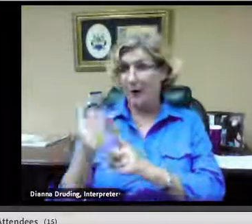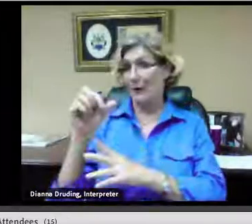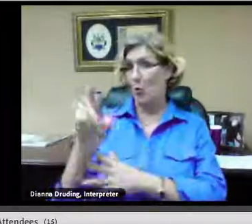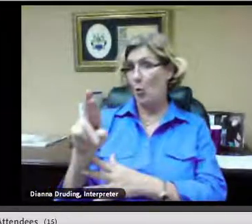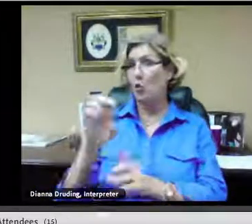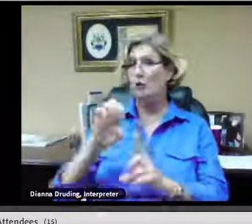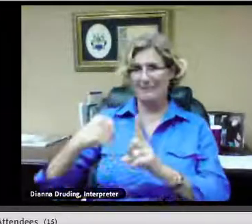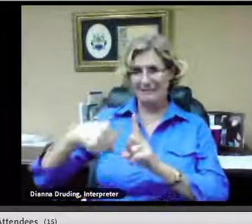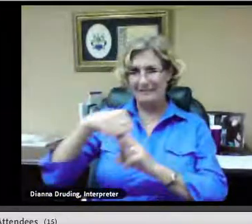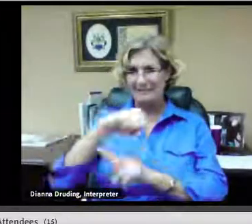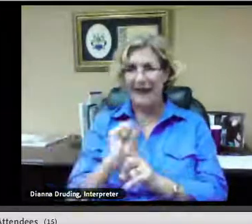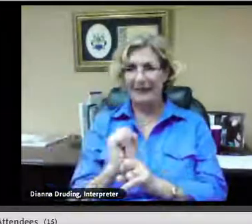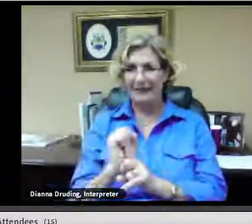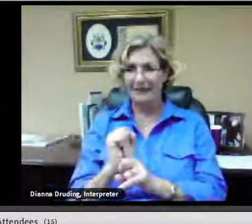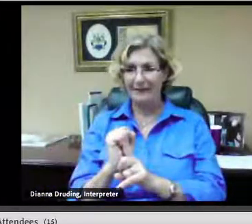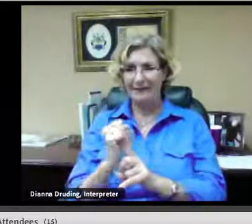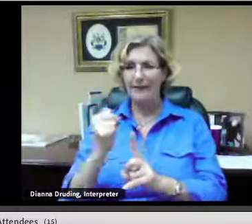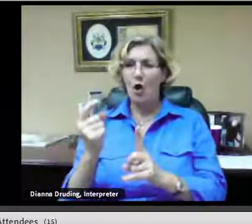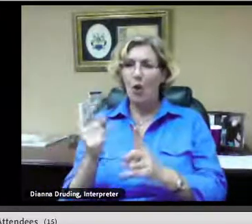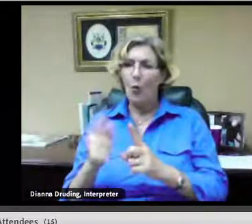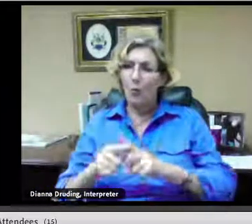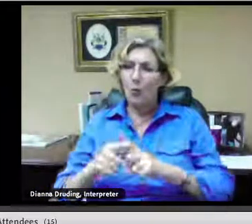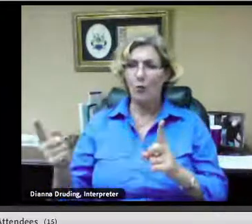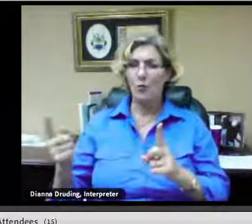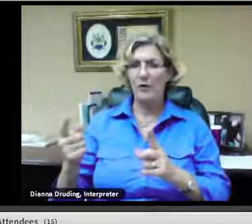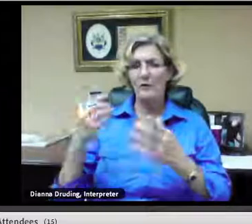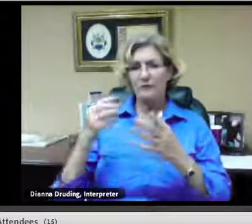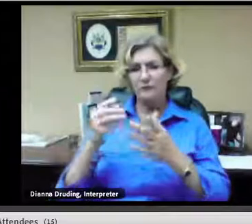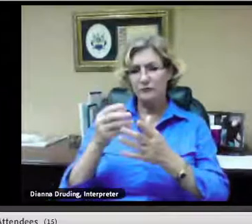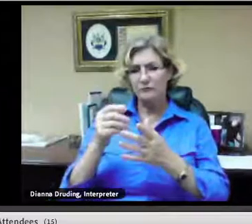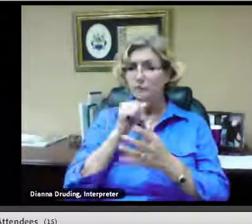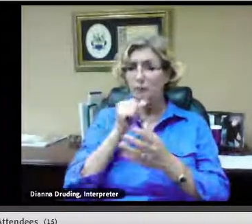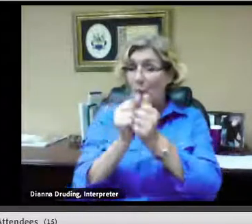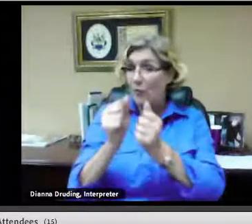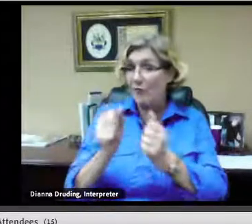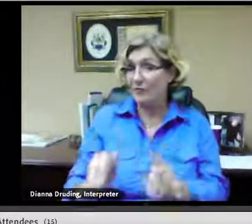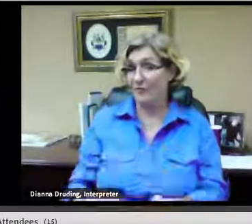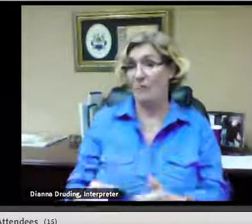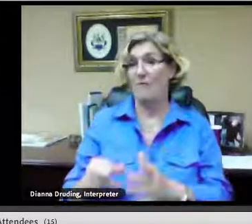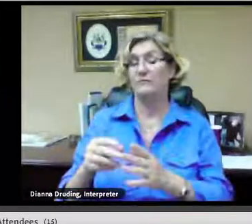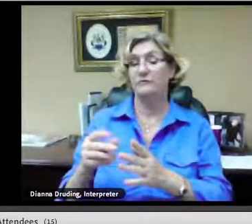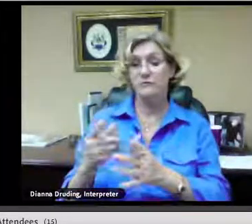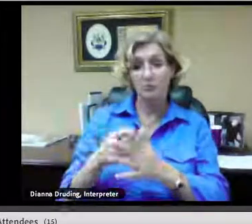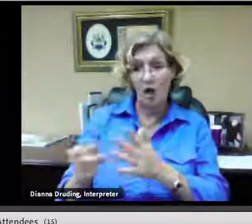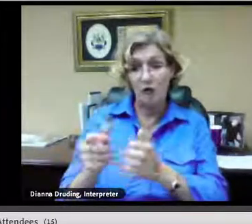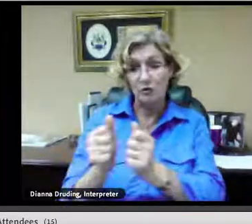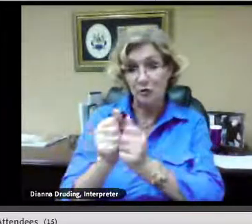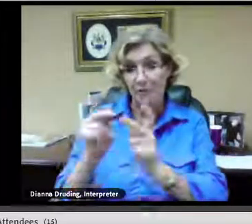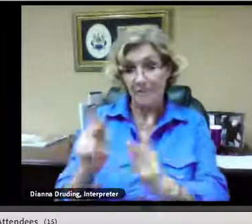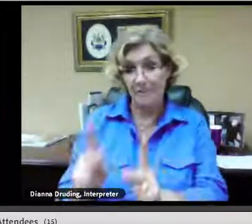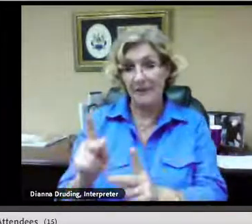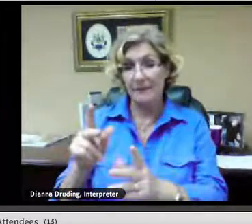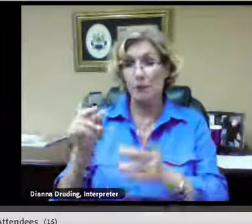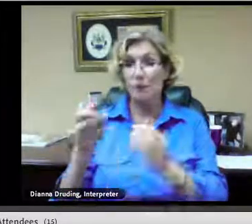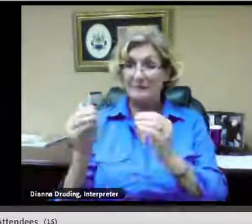to people with disabilities and access to a service or physical space. Okay? So I want you to think about this in terms